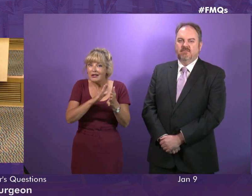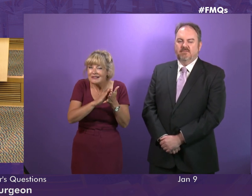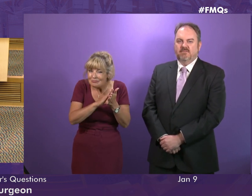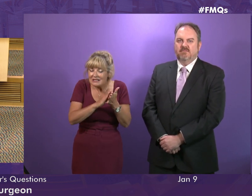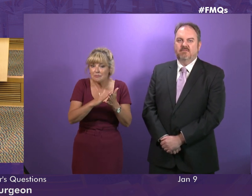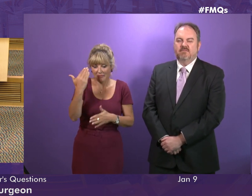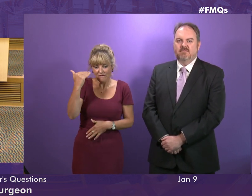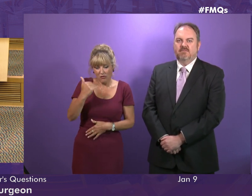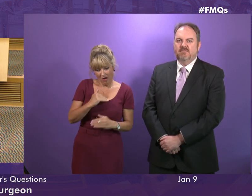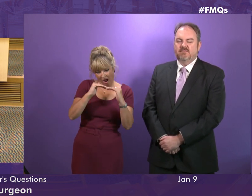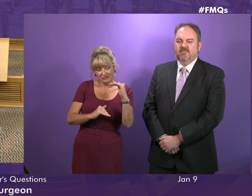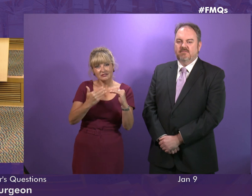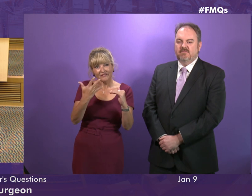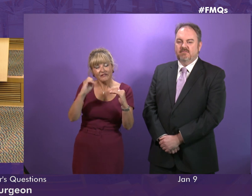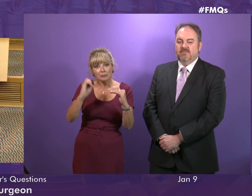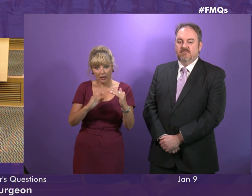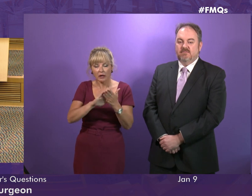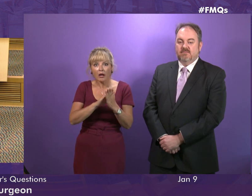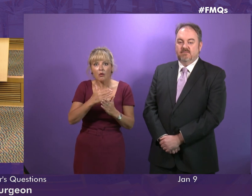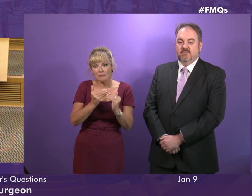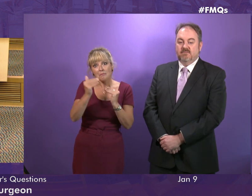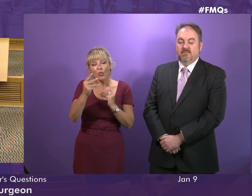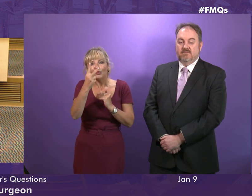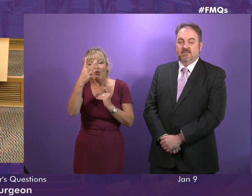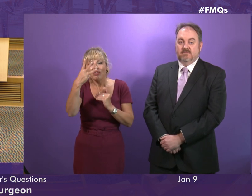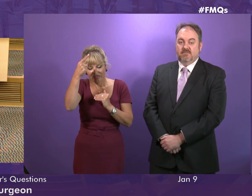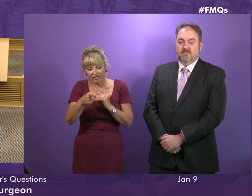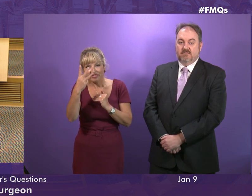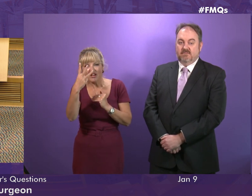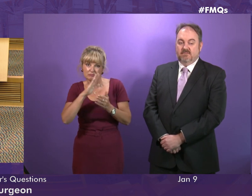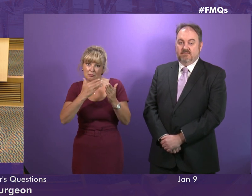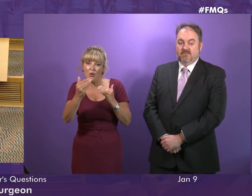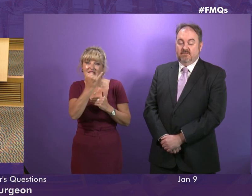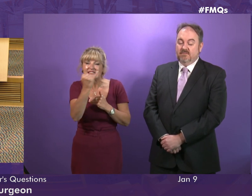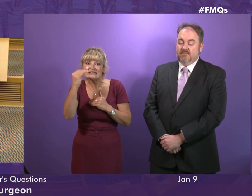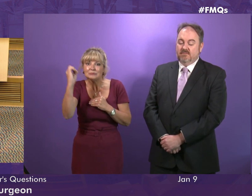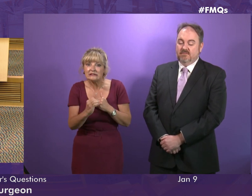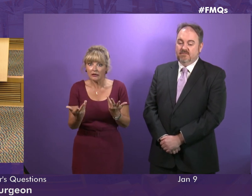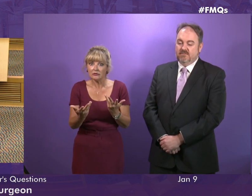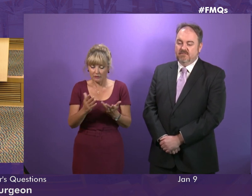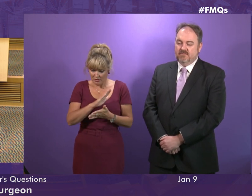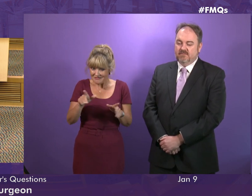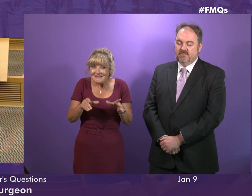two thirds. Lastly, for the first time ever, more than 30 per cent of pupils are achieving